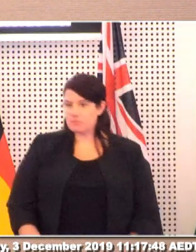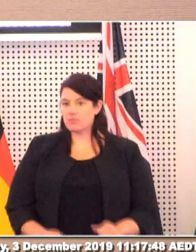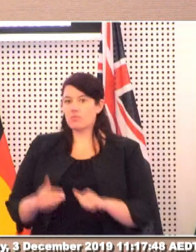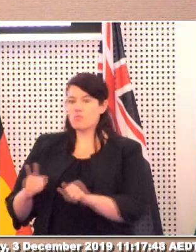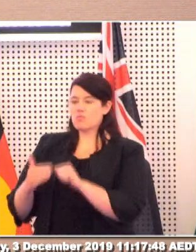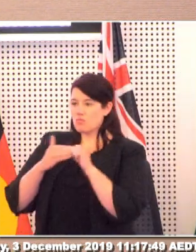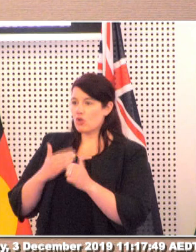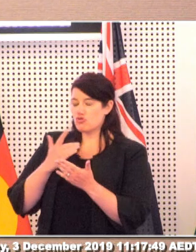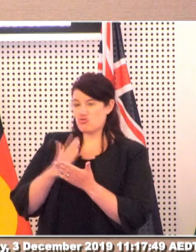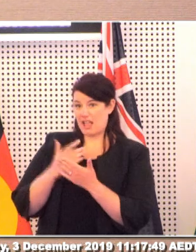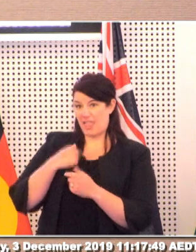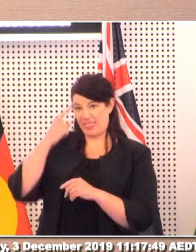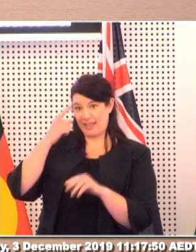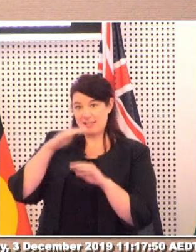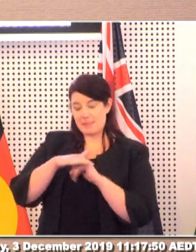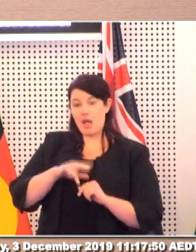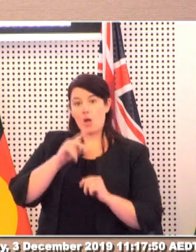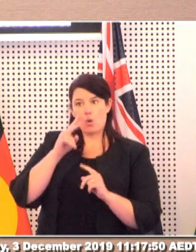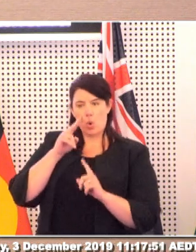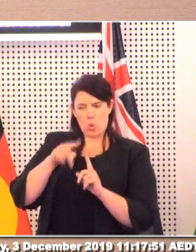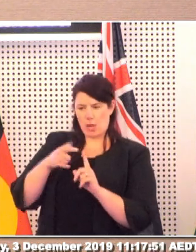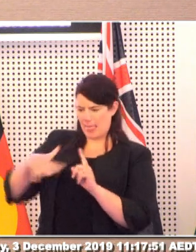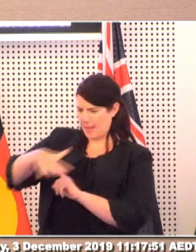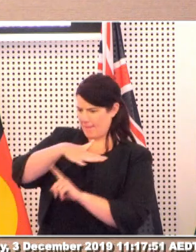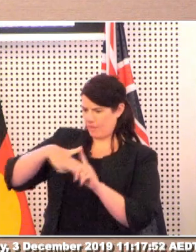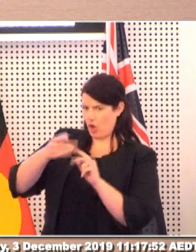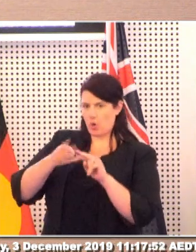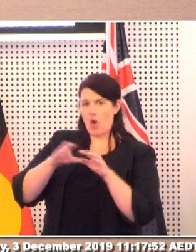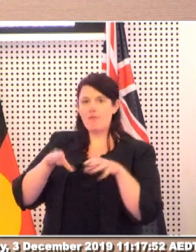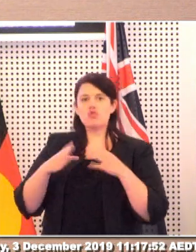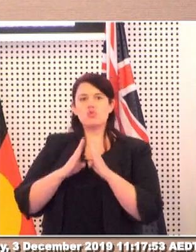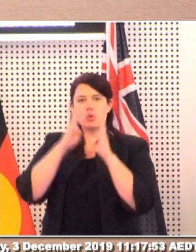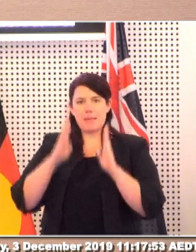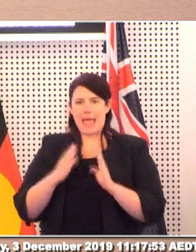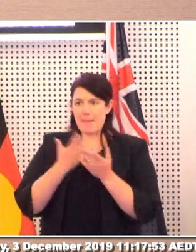environment, in understanding how to change that environment